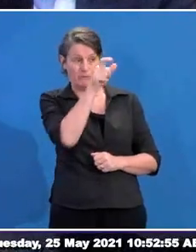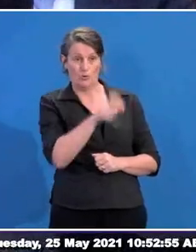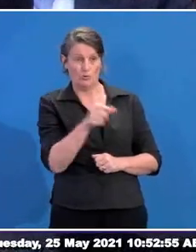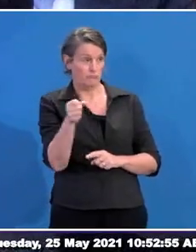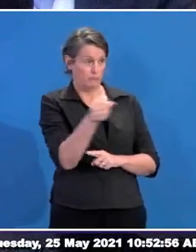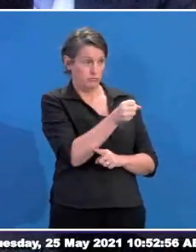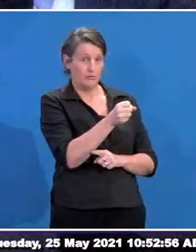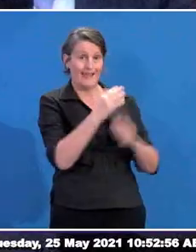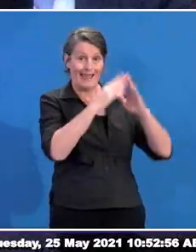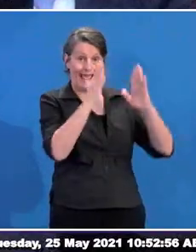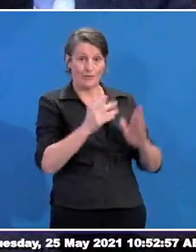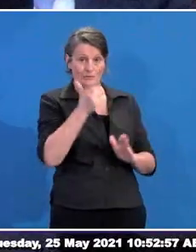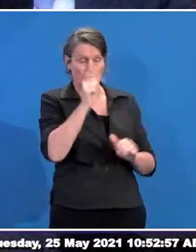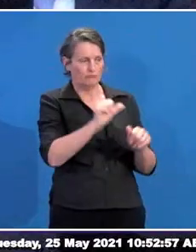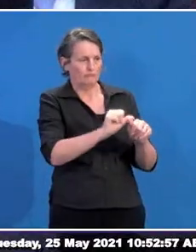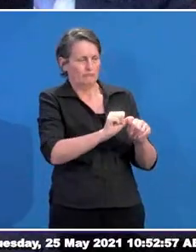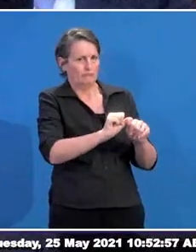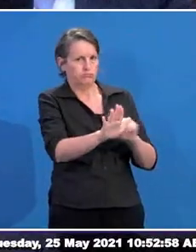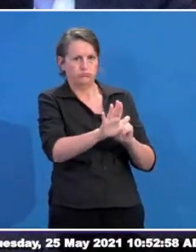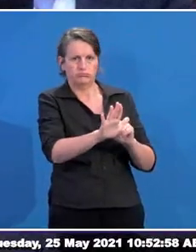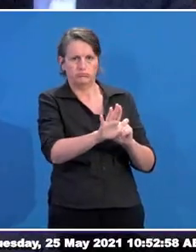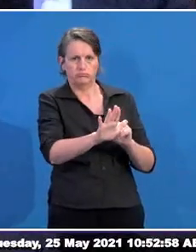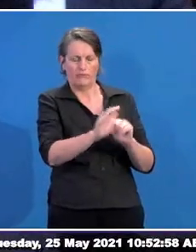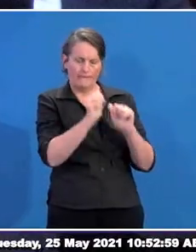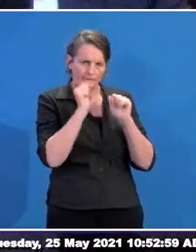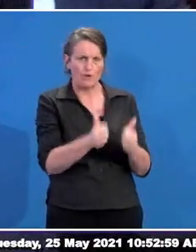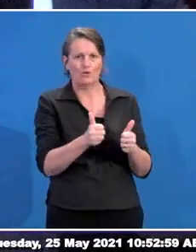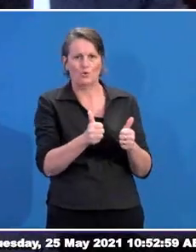He was just real, like, a straight shooter.